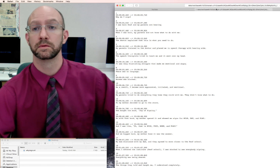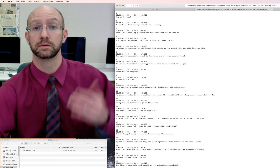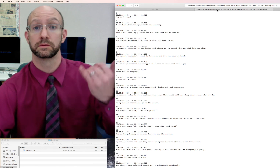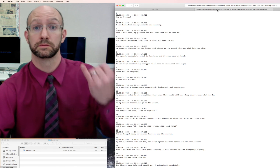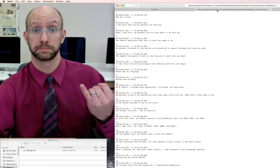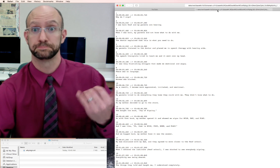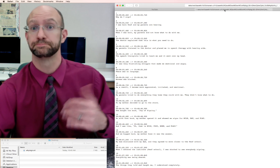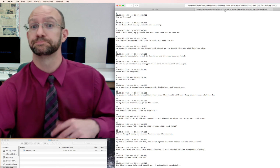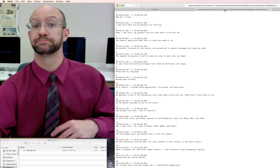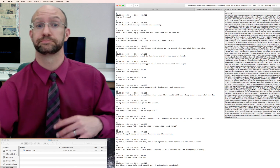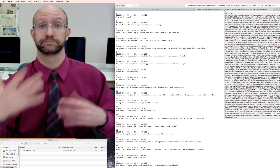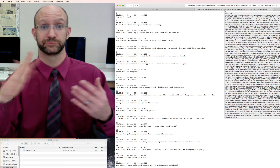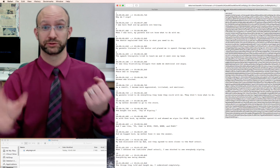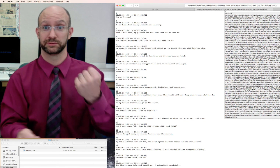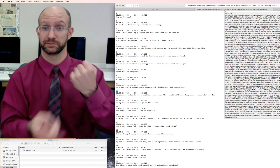Okay, now that I have finished saving it.